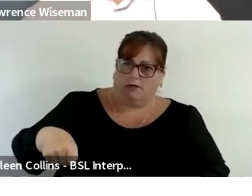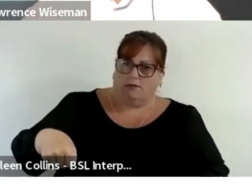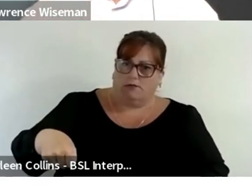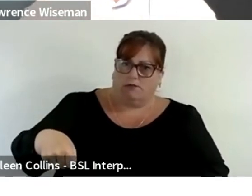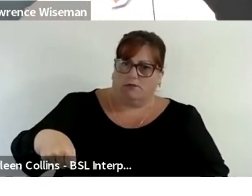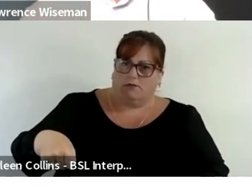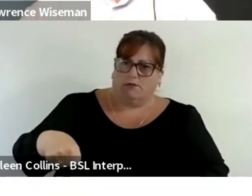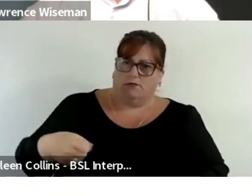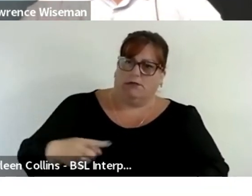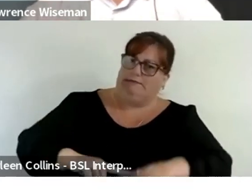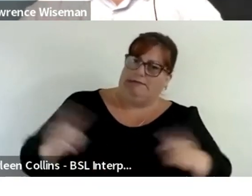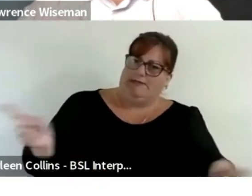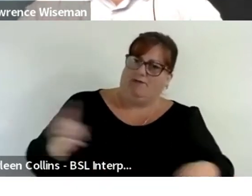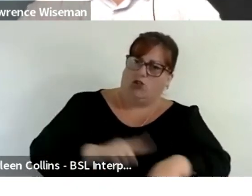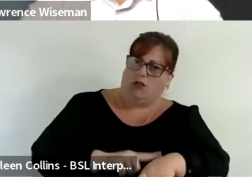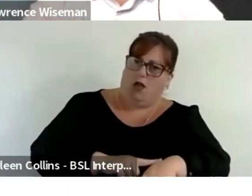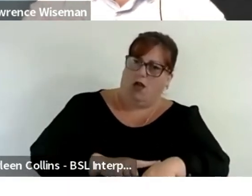Some comments that could be frankly quite hurtful.